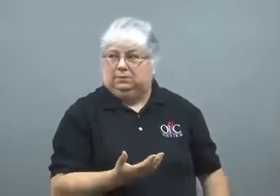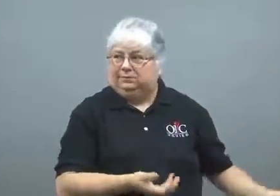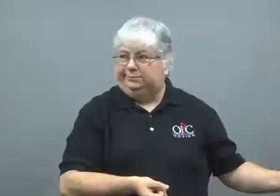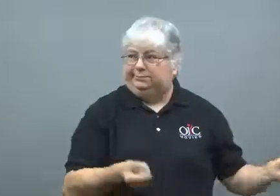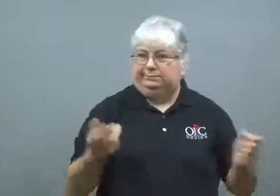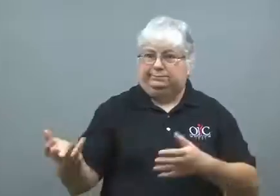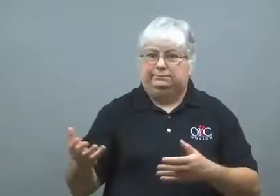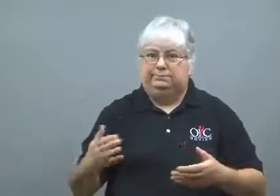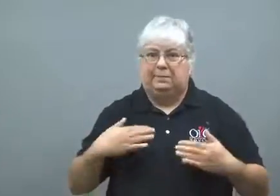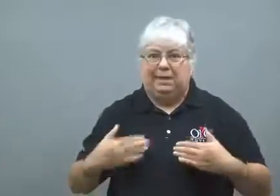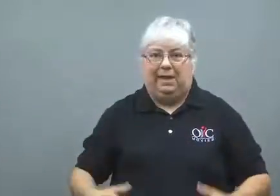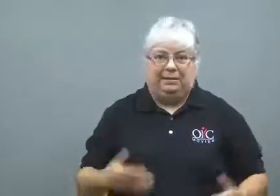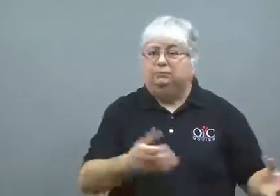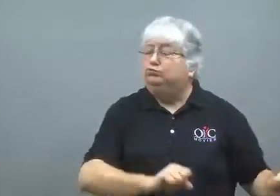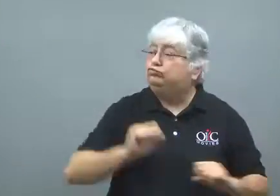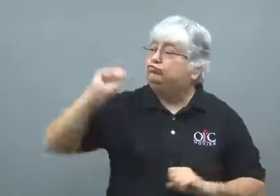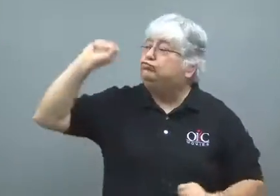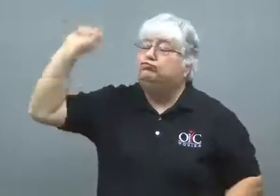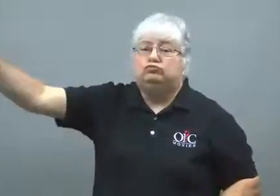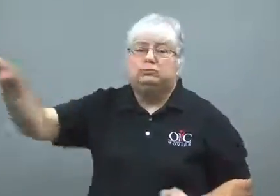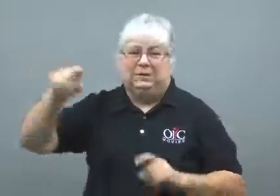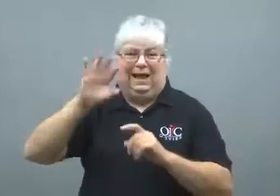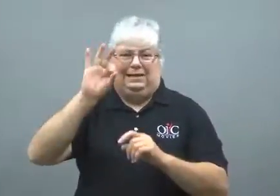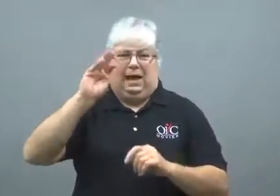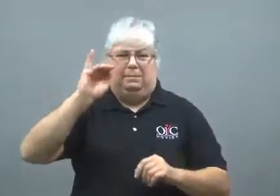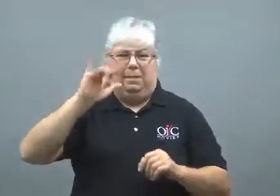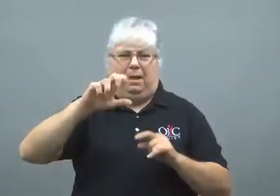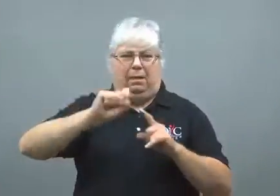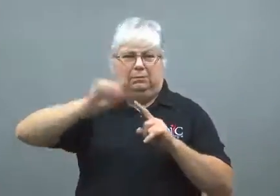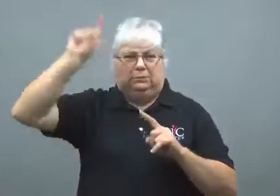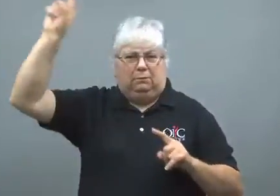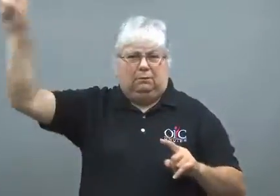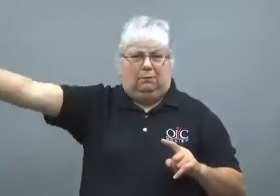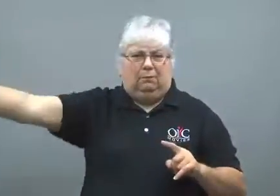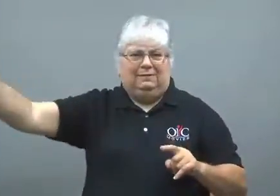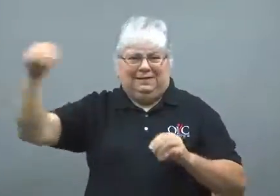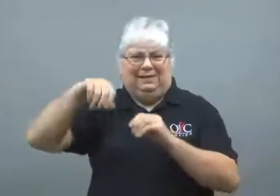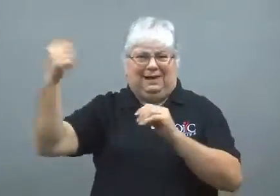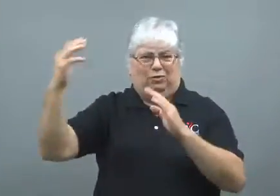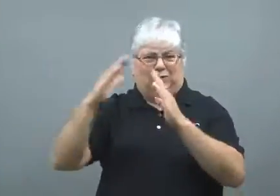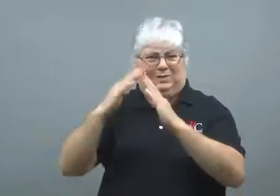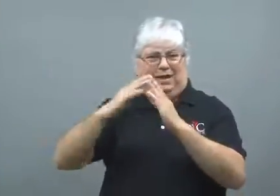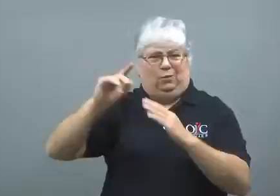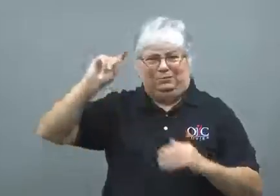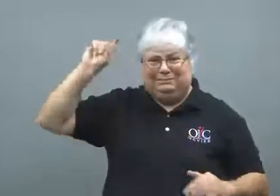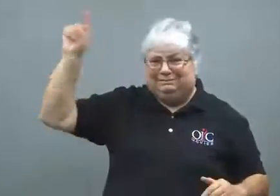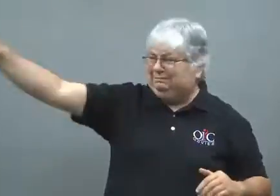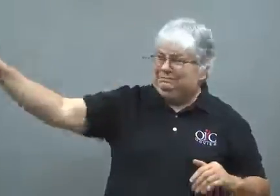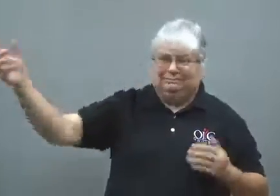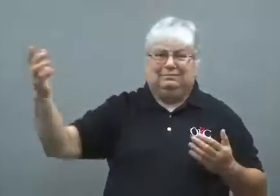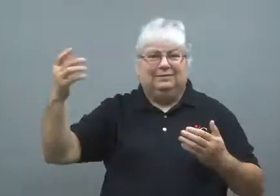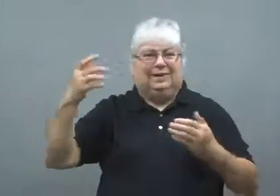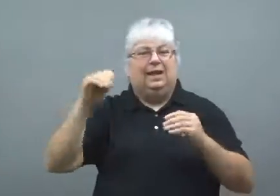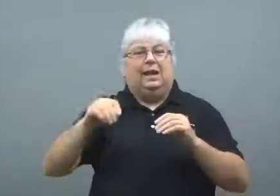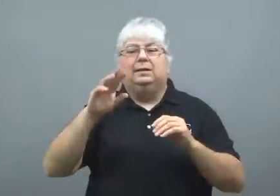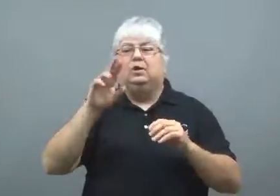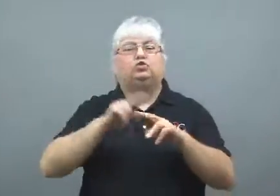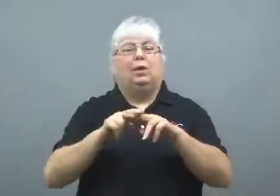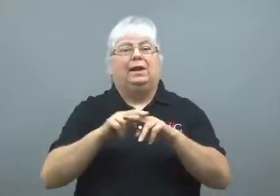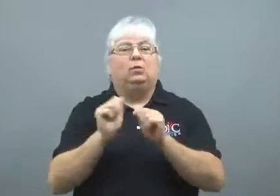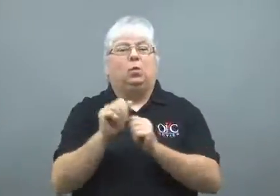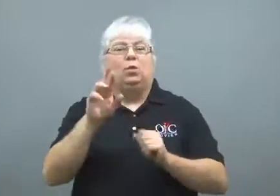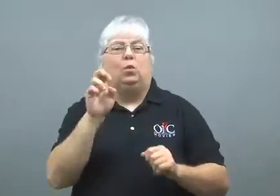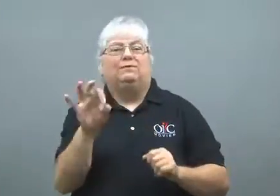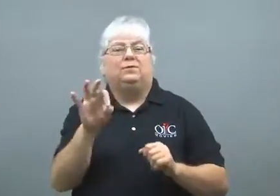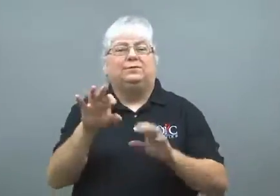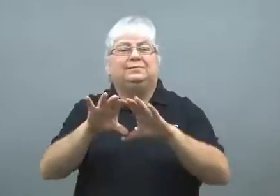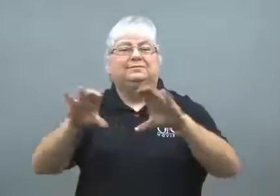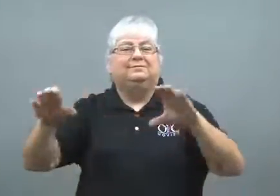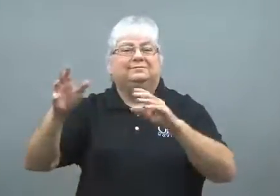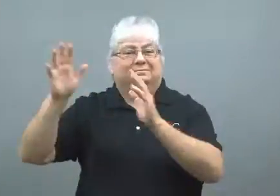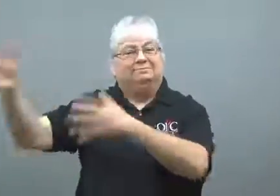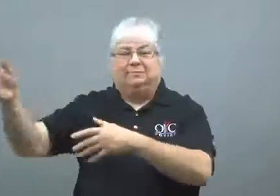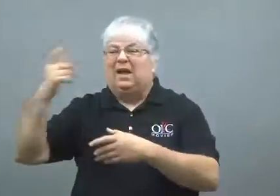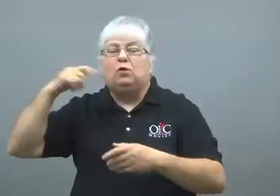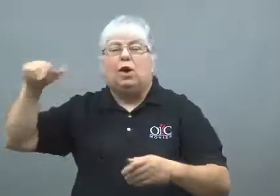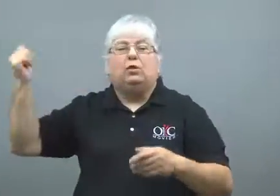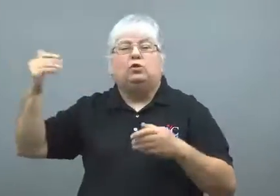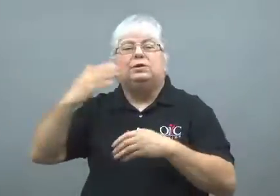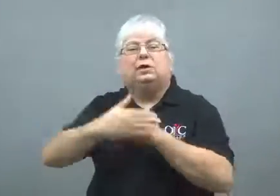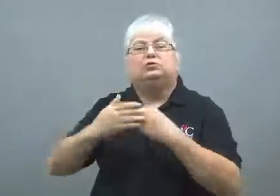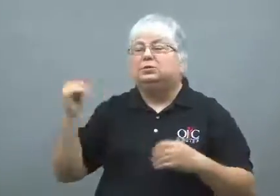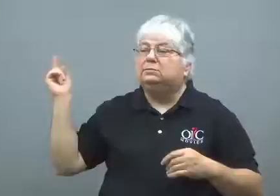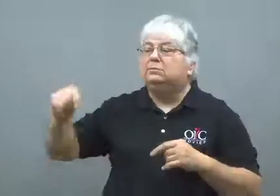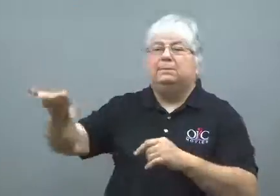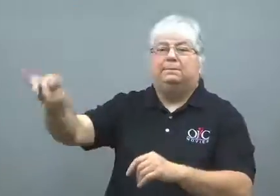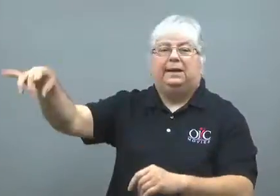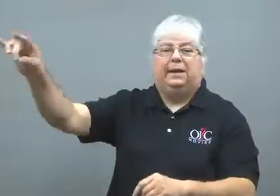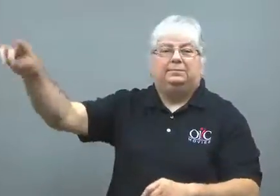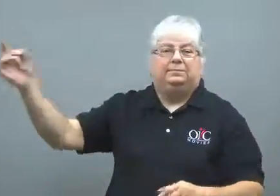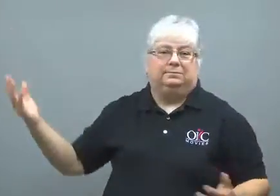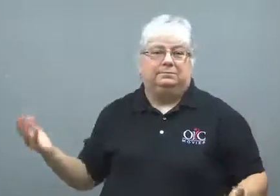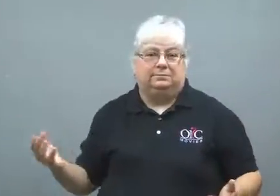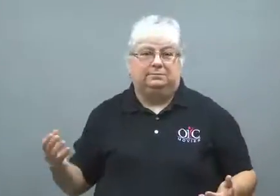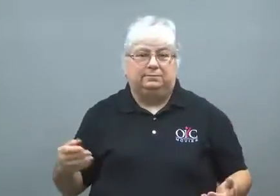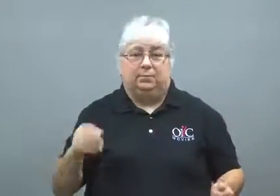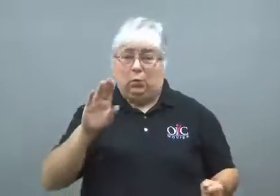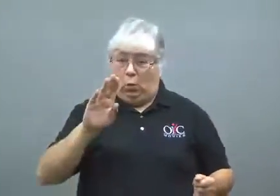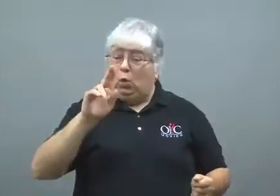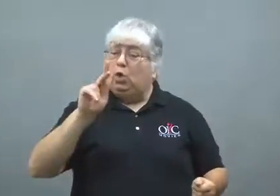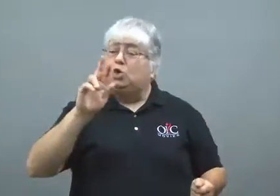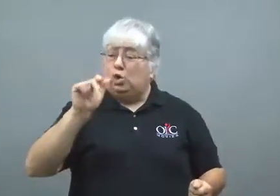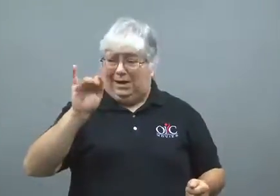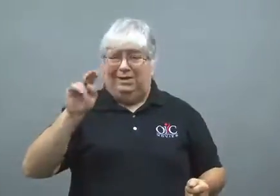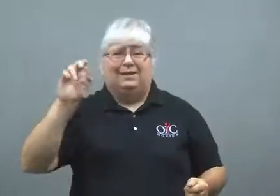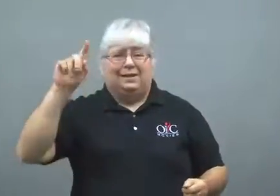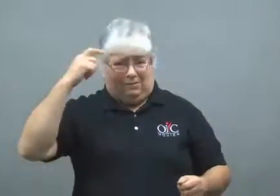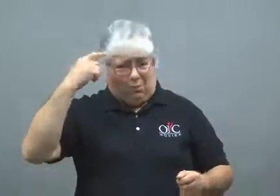They then took the bodies 9 miles away to be kept in refrigerated trains.